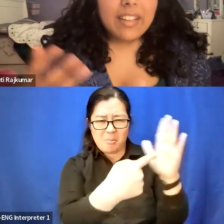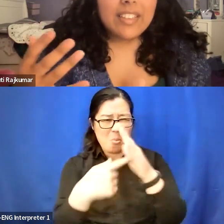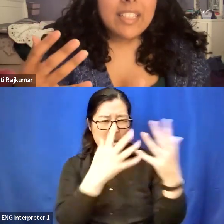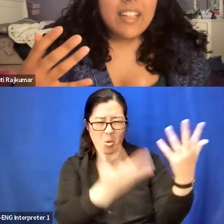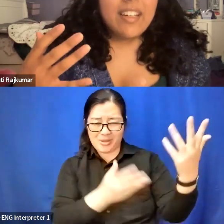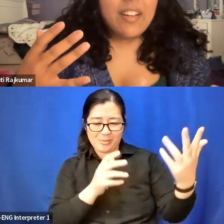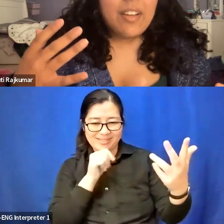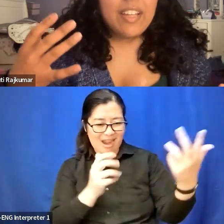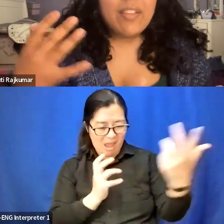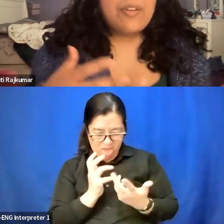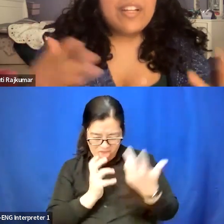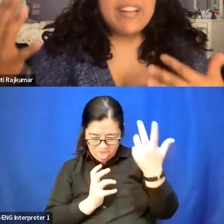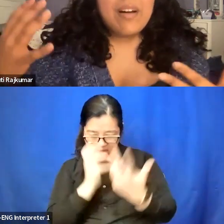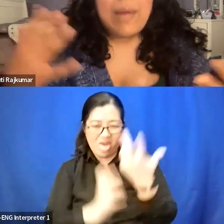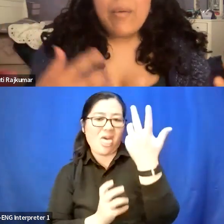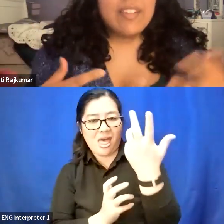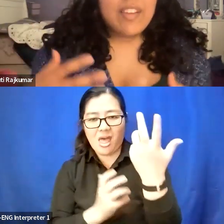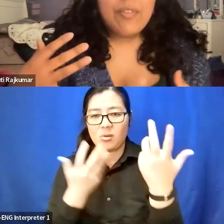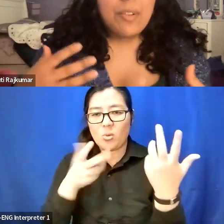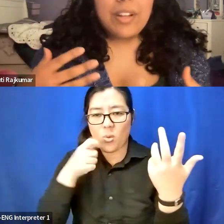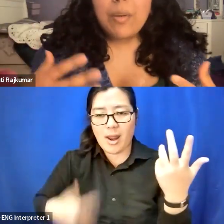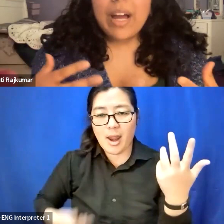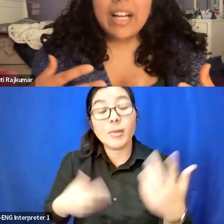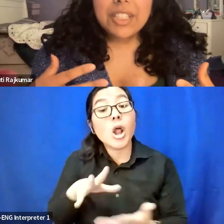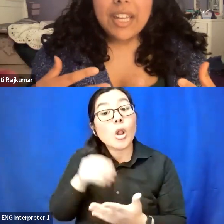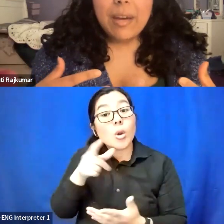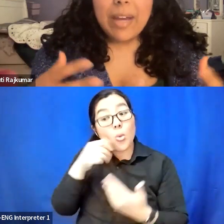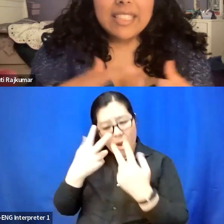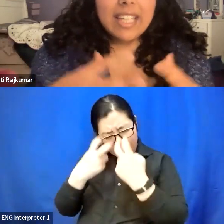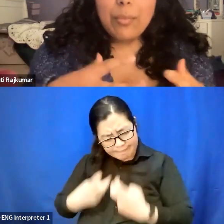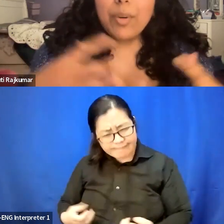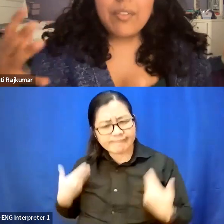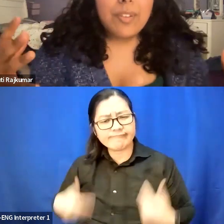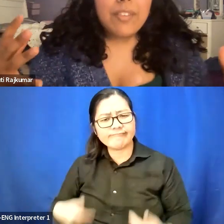And in learning about myself and learning who I actually am, I had to kind of break free